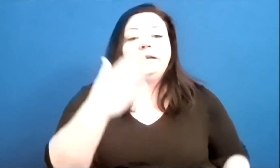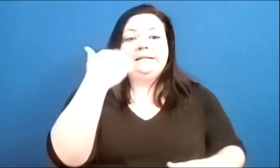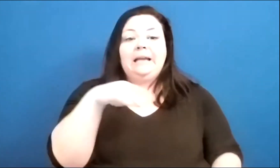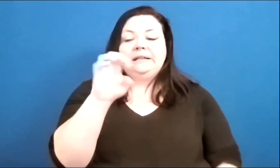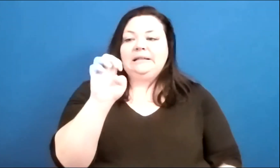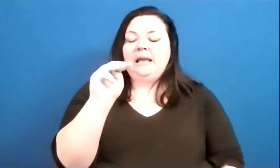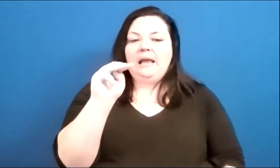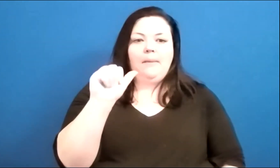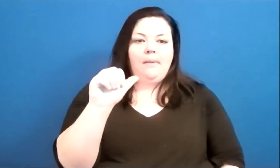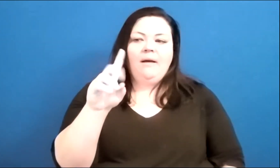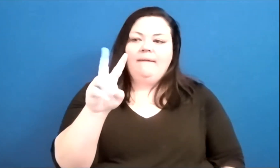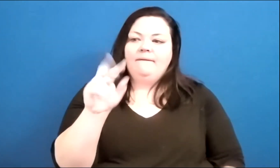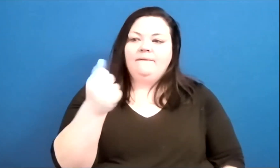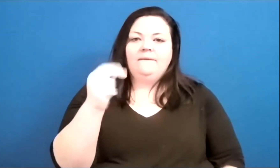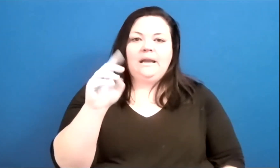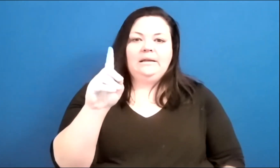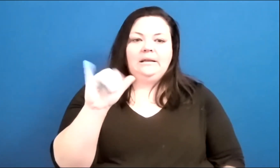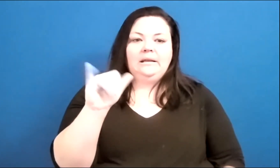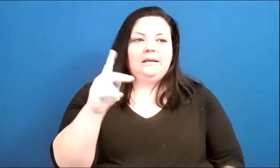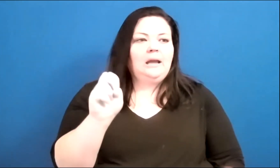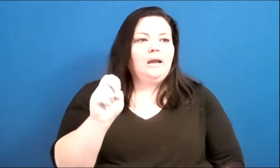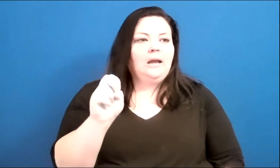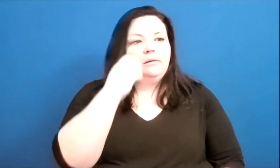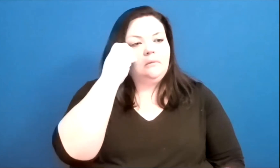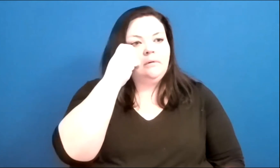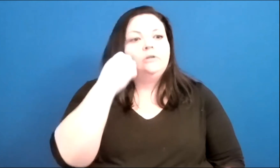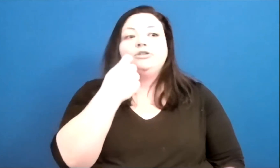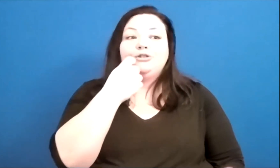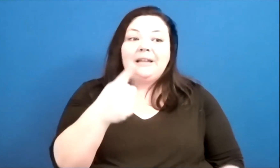um, just, uh, got a wonderful grant for her poems,